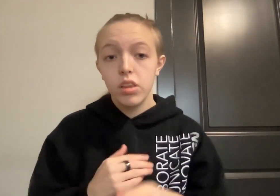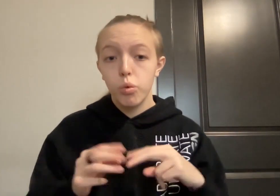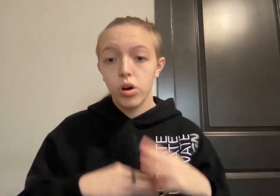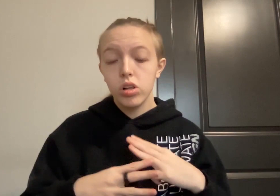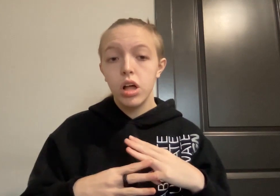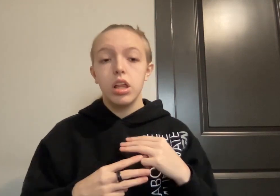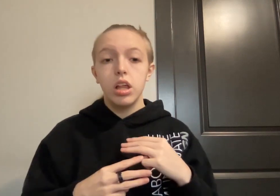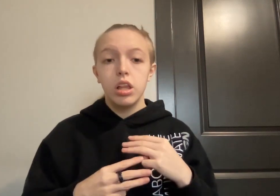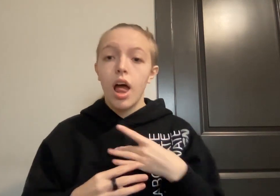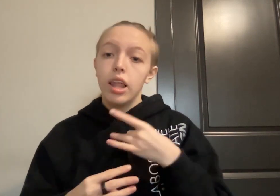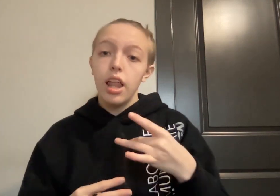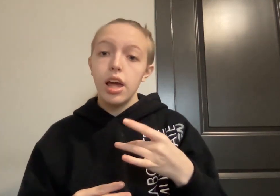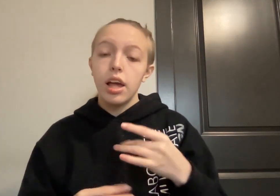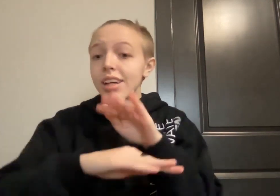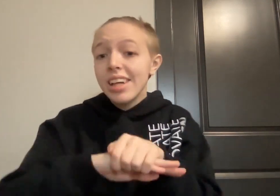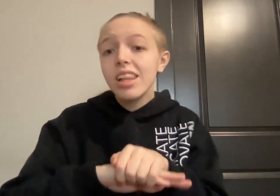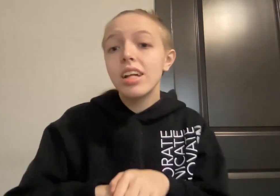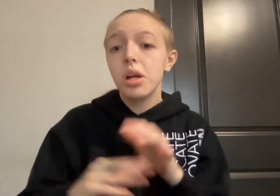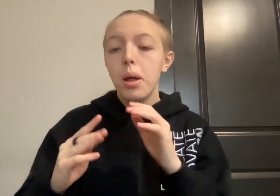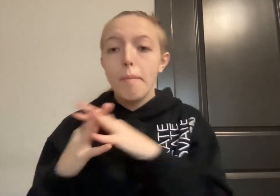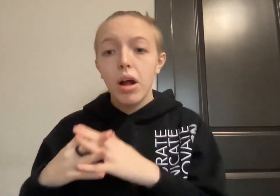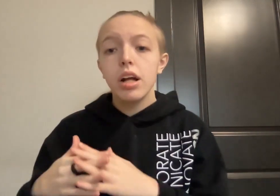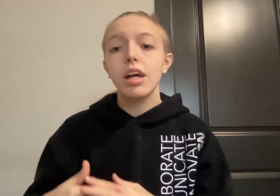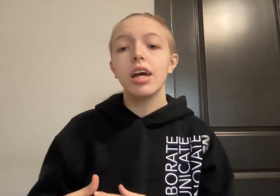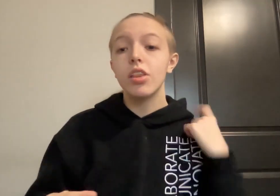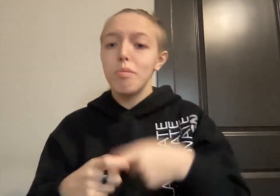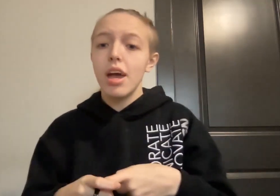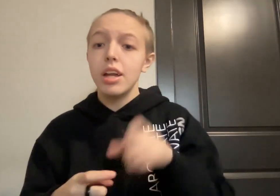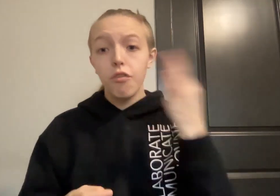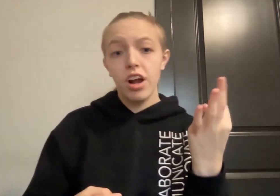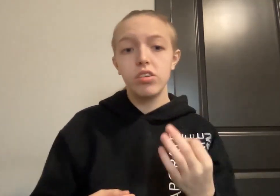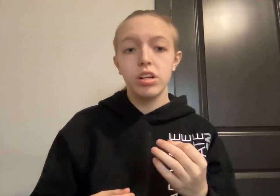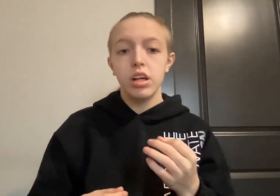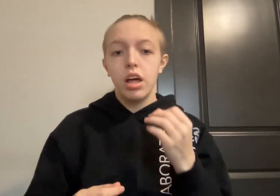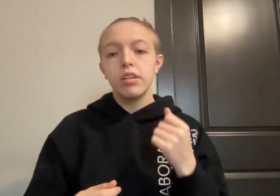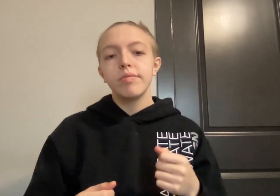in the world like American English, Spanish, and French